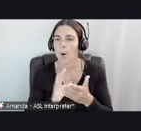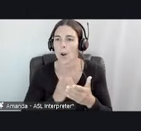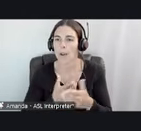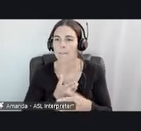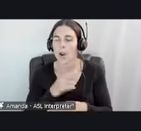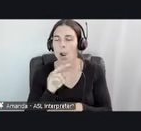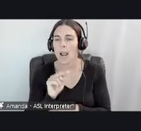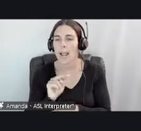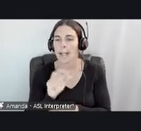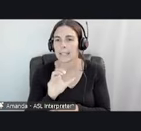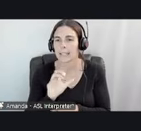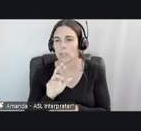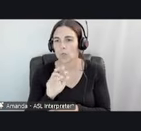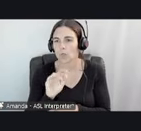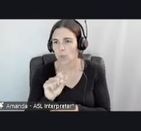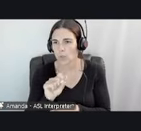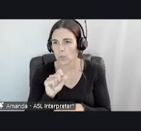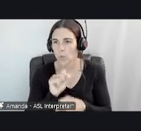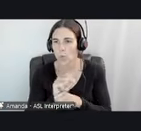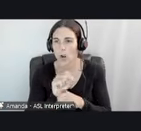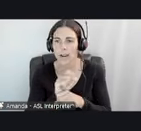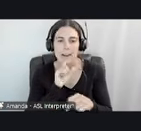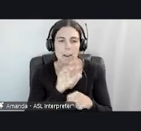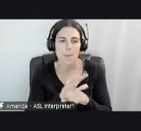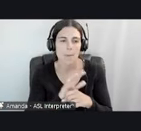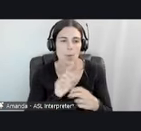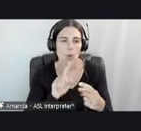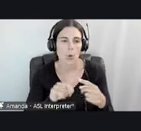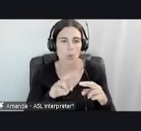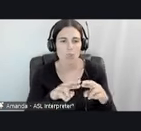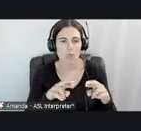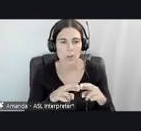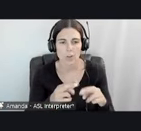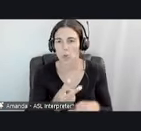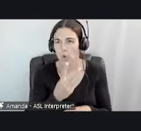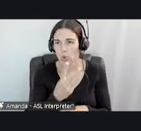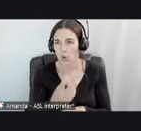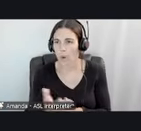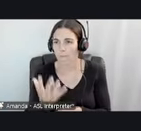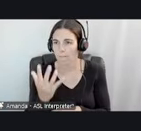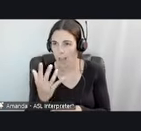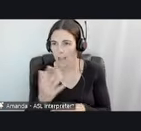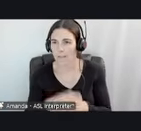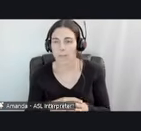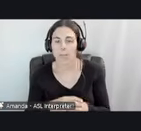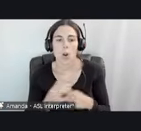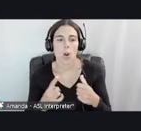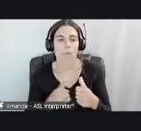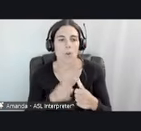work and commitment to both region 2 and region 5. And in our first 90 days, these are the key